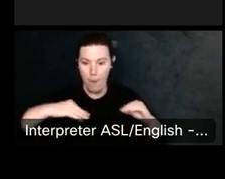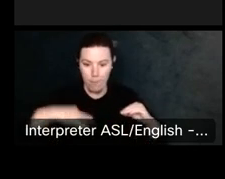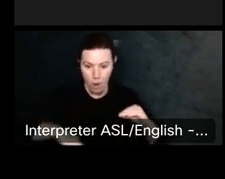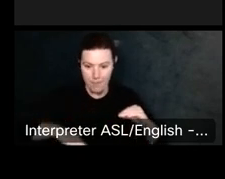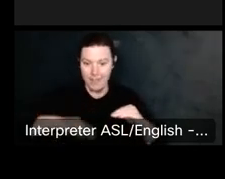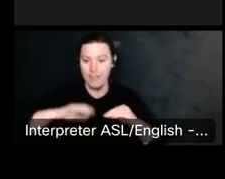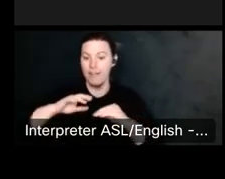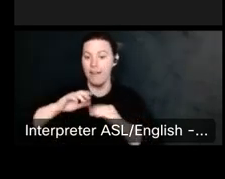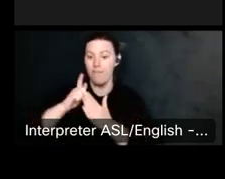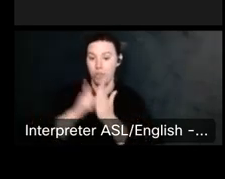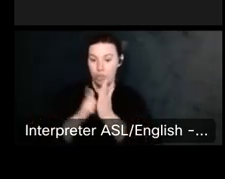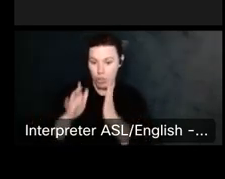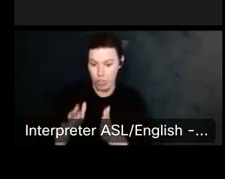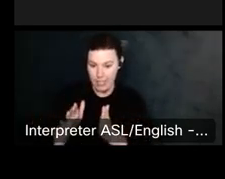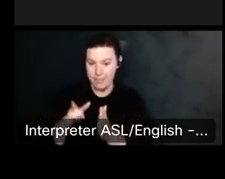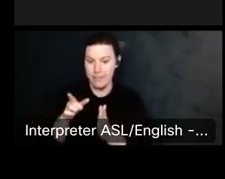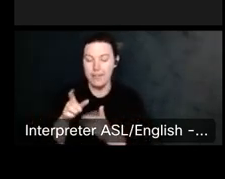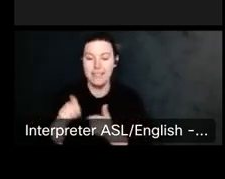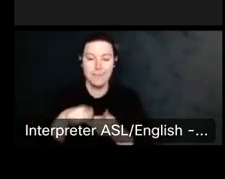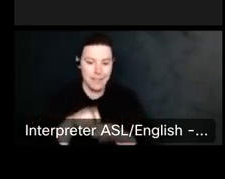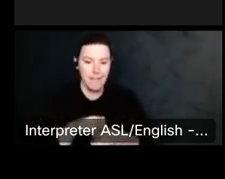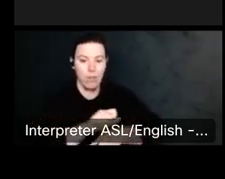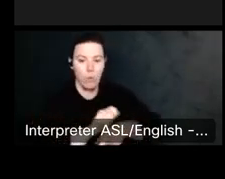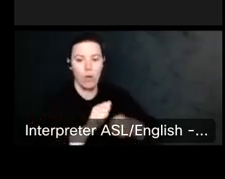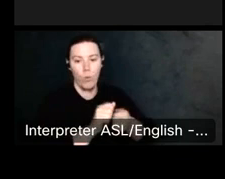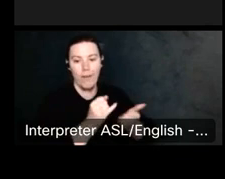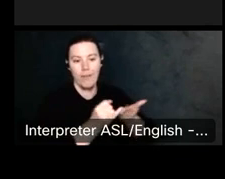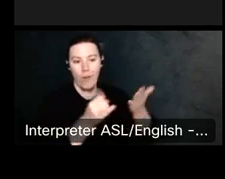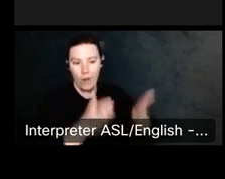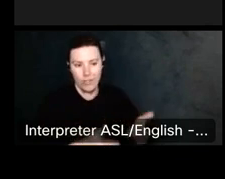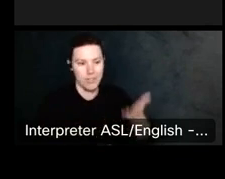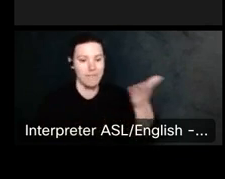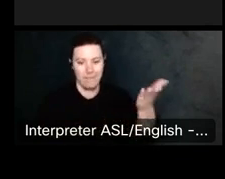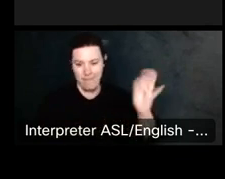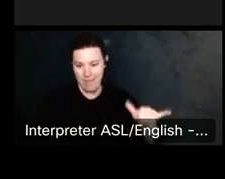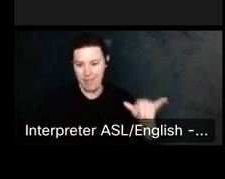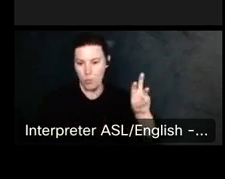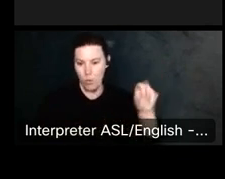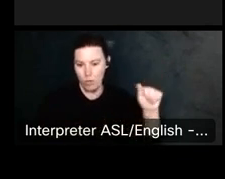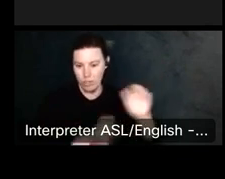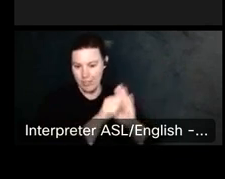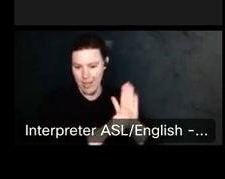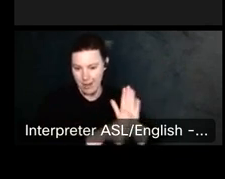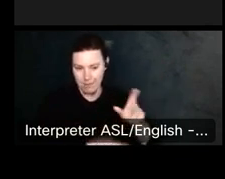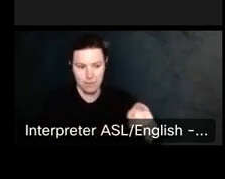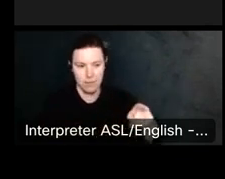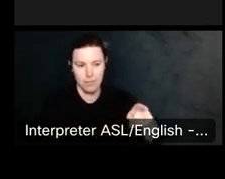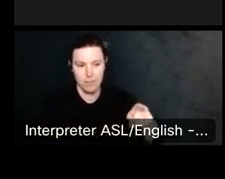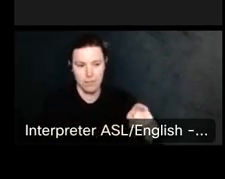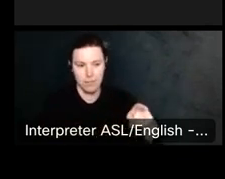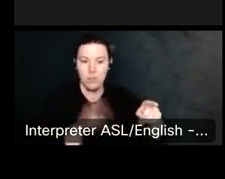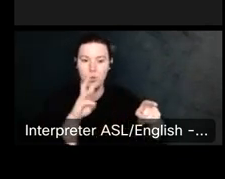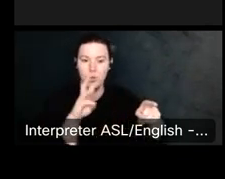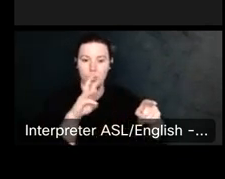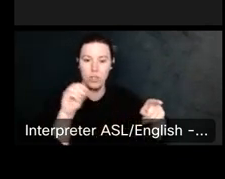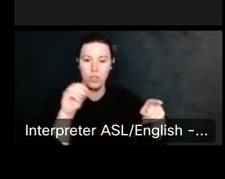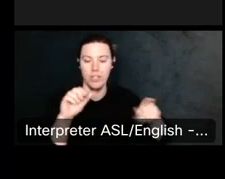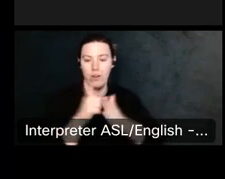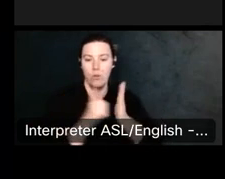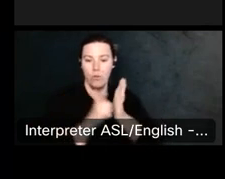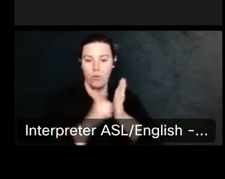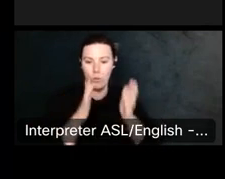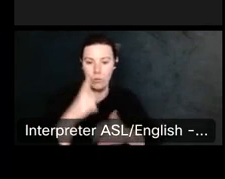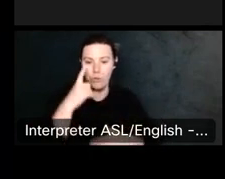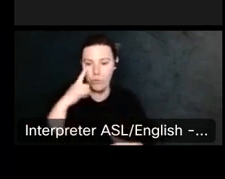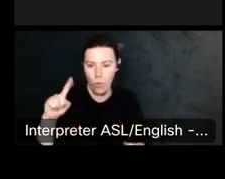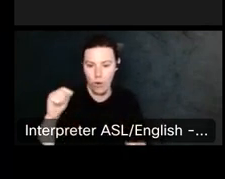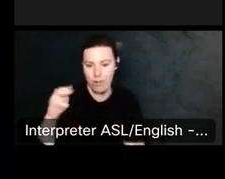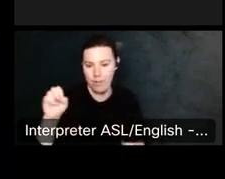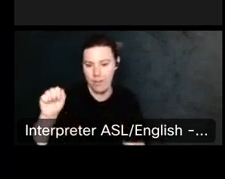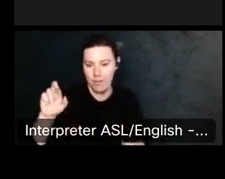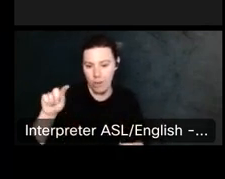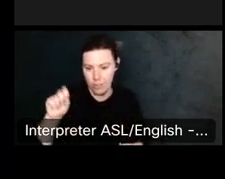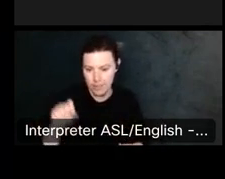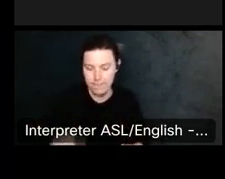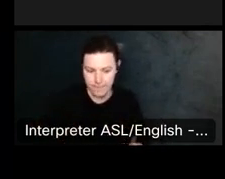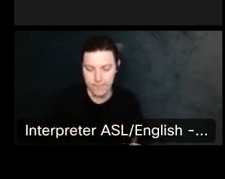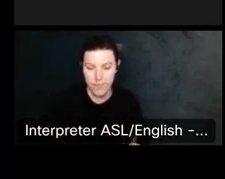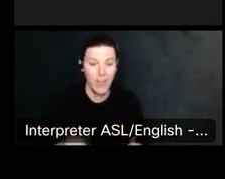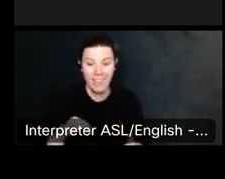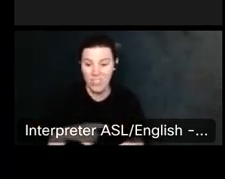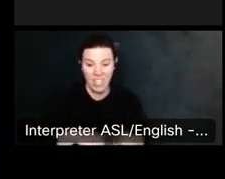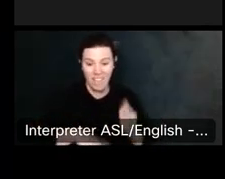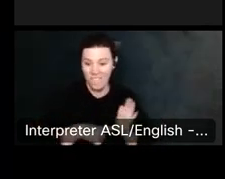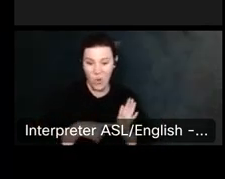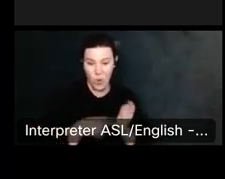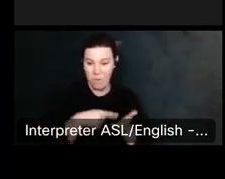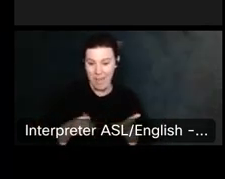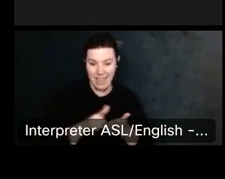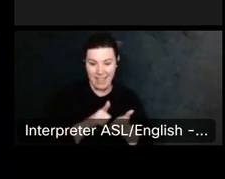This is the Washington lawyers for the arts, and you can reach out to them and artists, you know, different lawyers in the community will help. You deal with the issues that you have if you're unable to afford to hire an attorney, for example, next slide. Please.